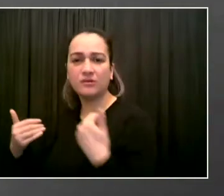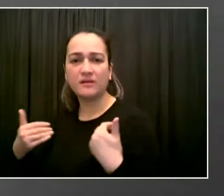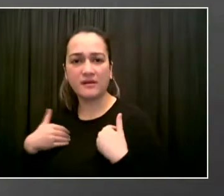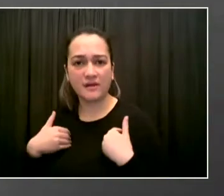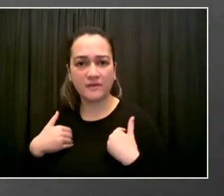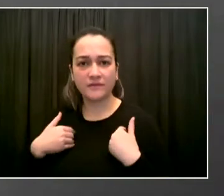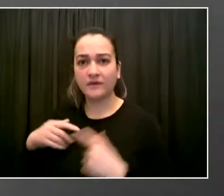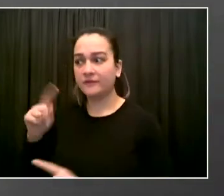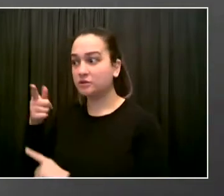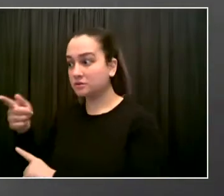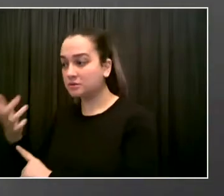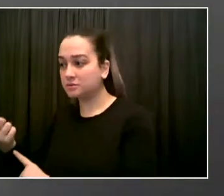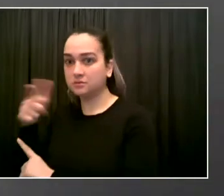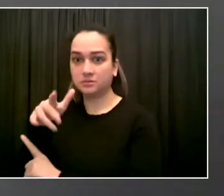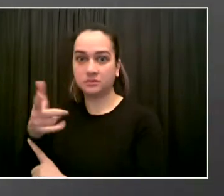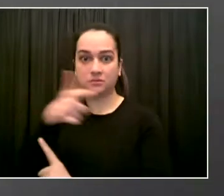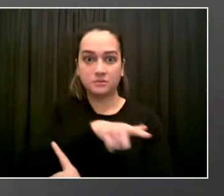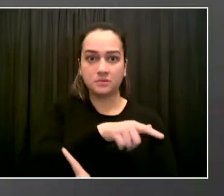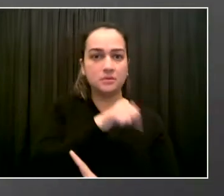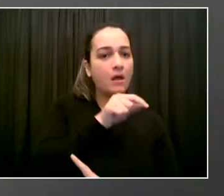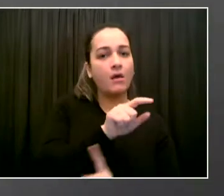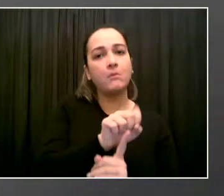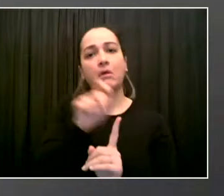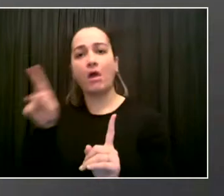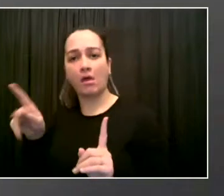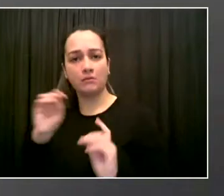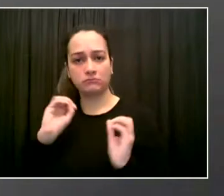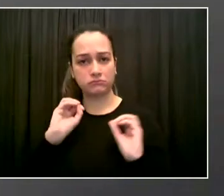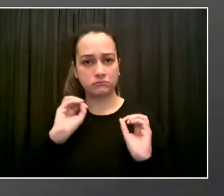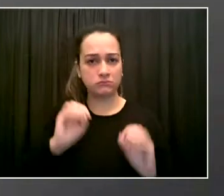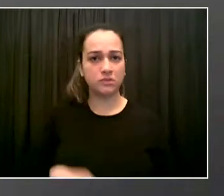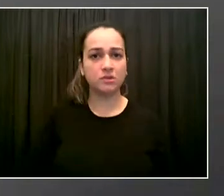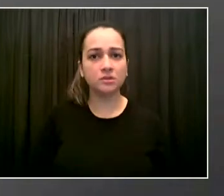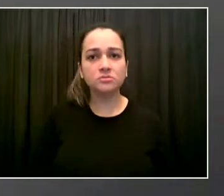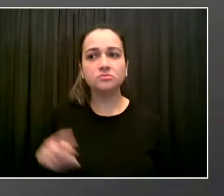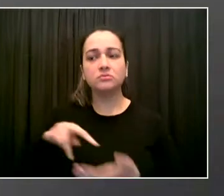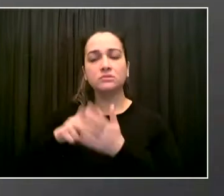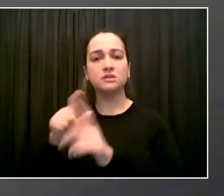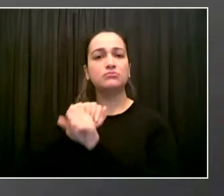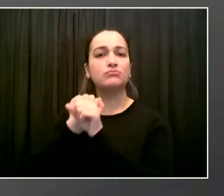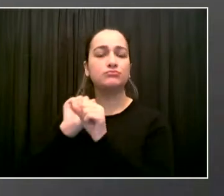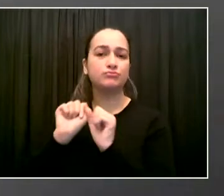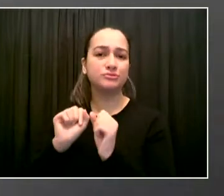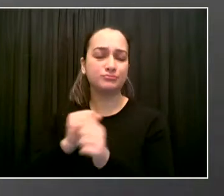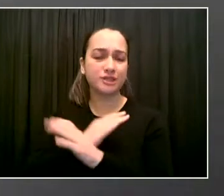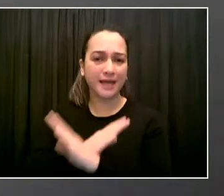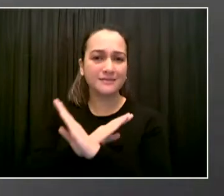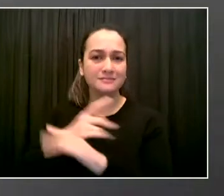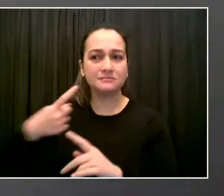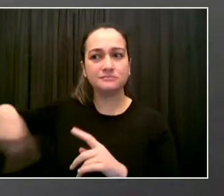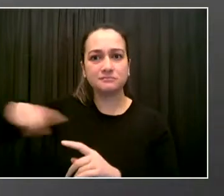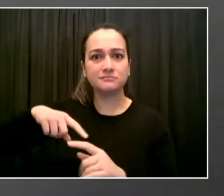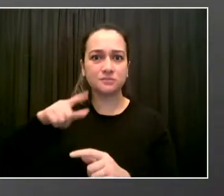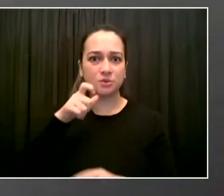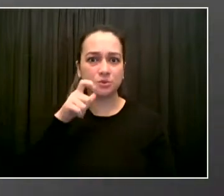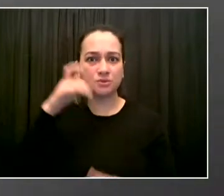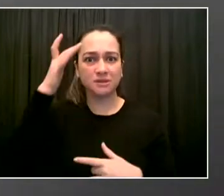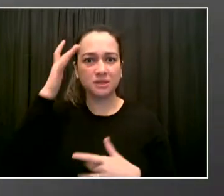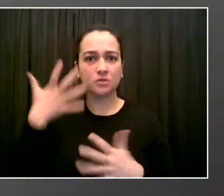PROTECT OUR PATIENTS, THE NUMBER OF SERIOUS ILLNESSES AND DEATHS AT THAT